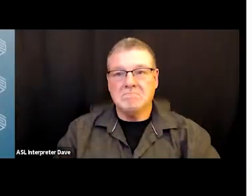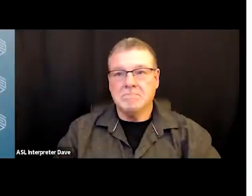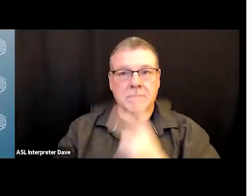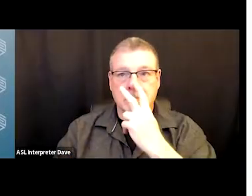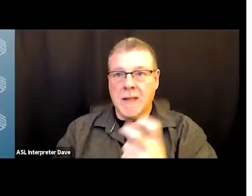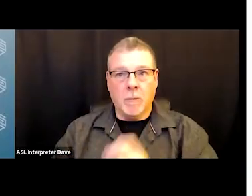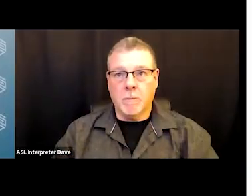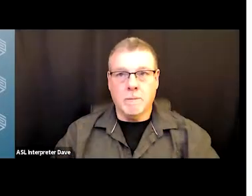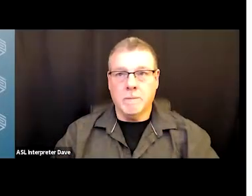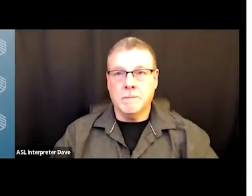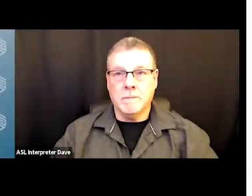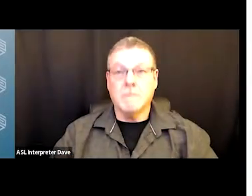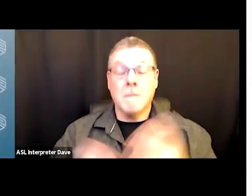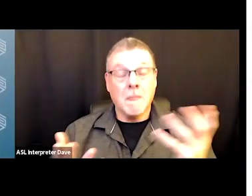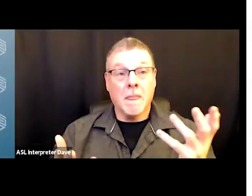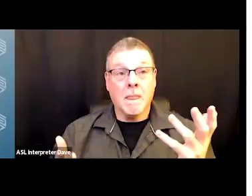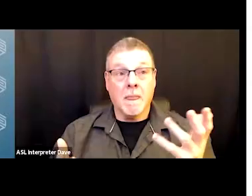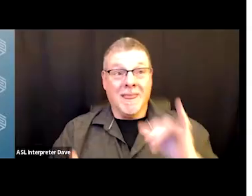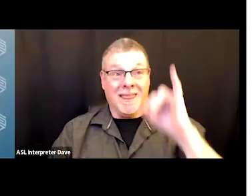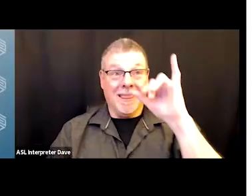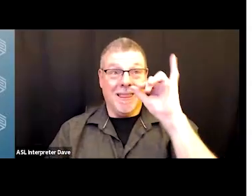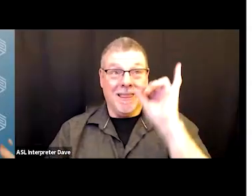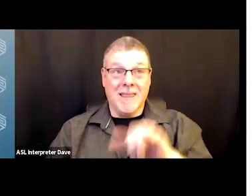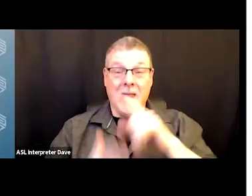And so that's what's at stake when we talk about